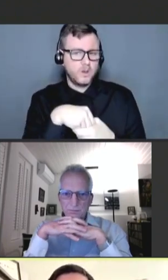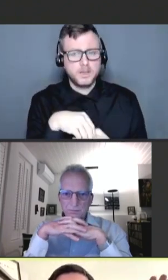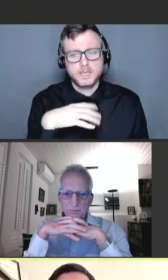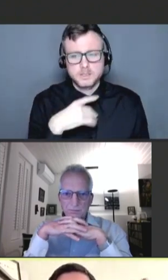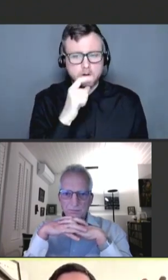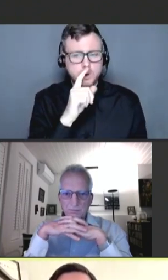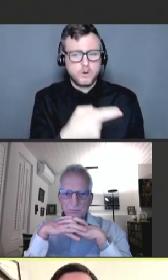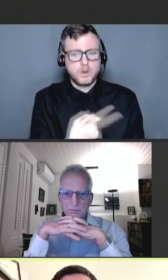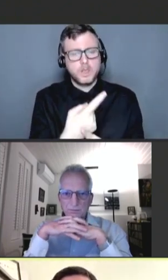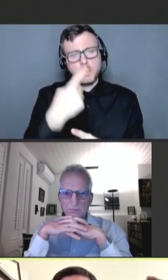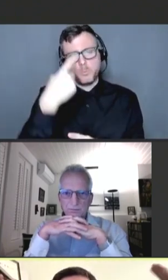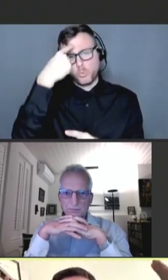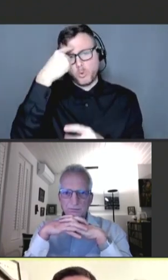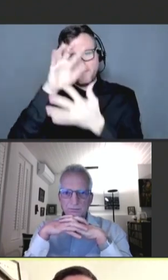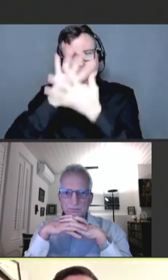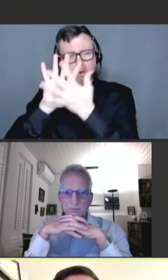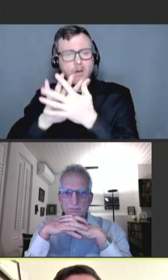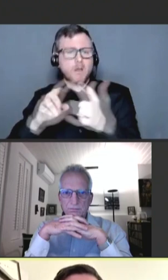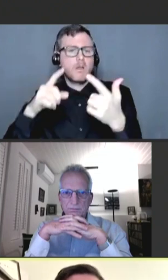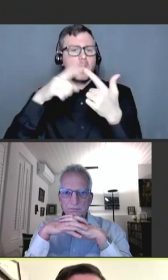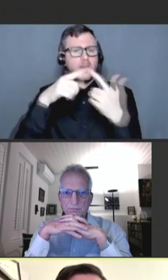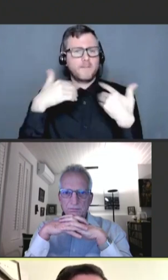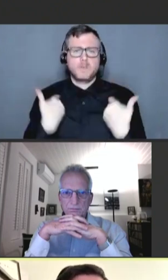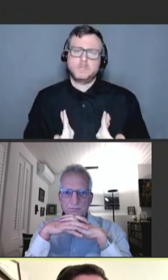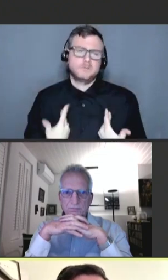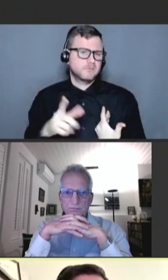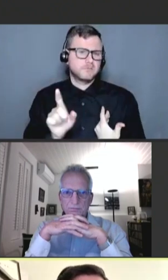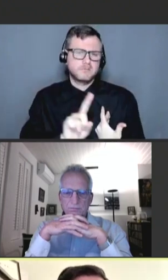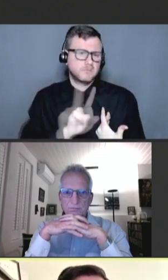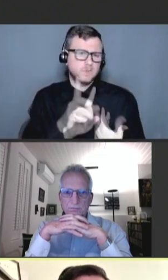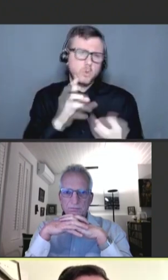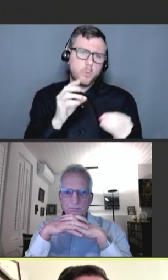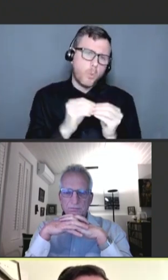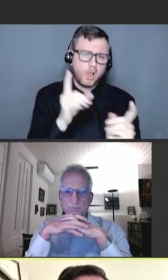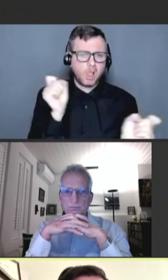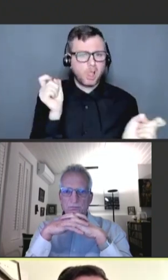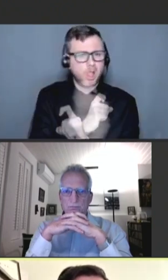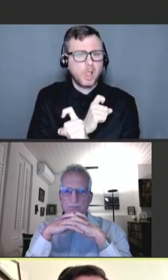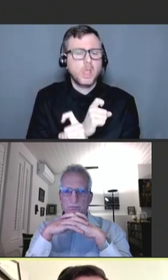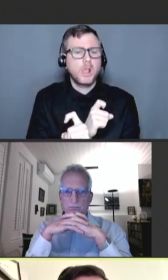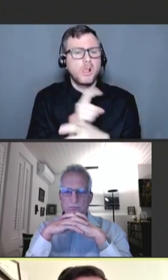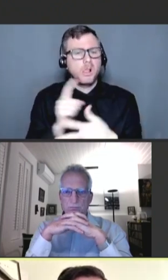brain fog and fatigue. It's much, much more complicated than that, and we sort of think